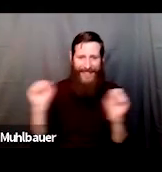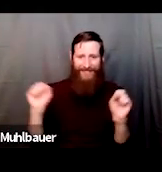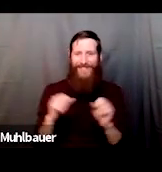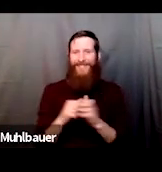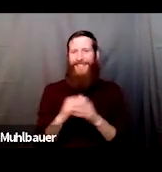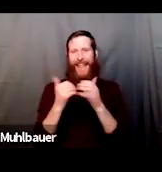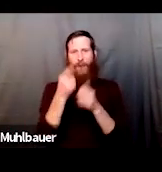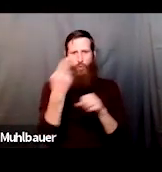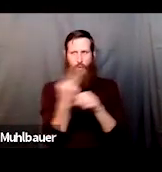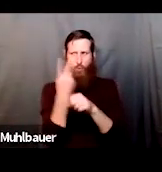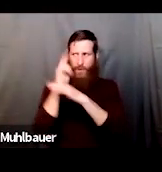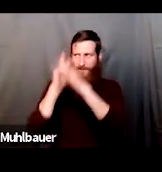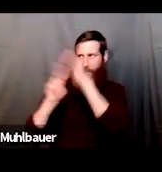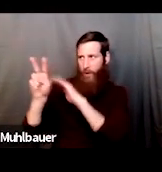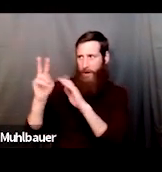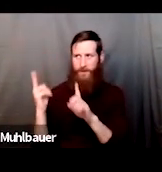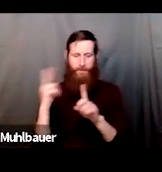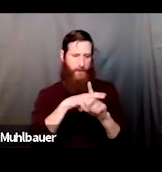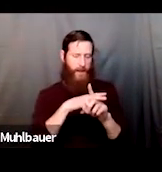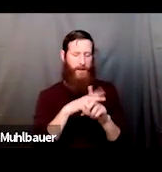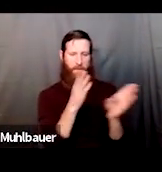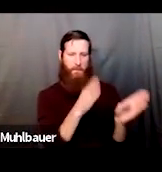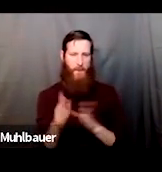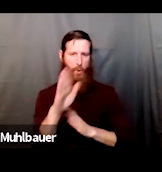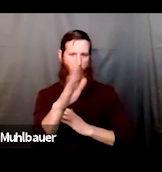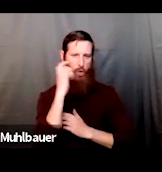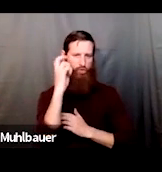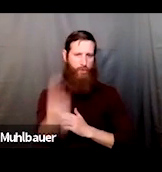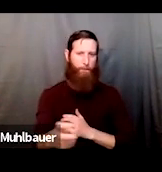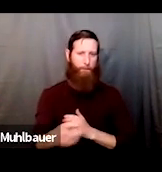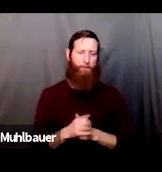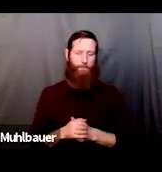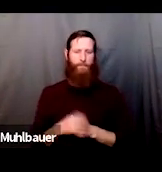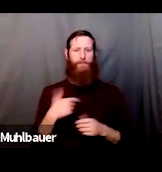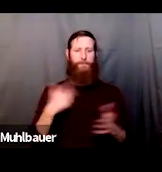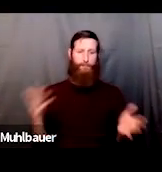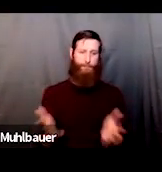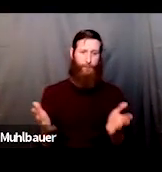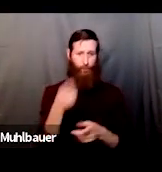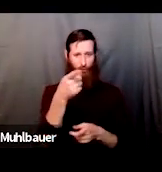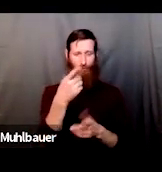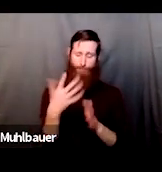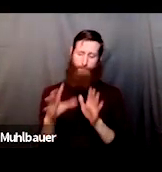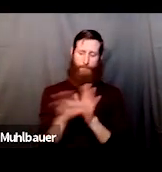and actually apply it to planning your tour. I would encourage you all to choose lower hazard days to go out and gain experience.